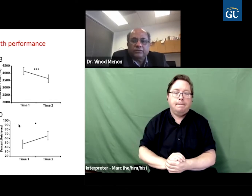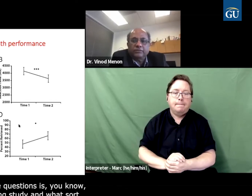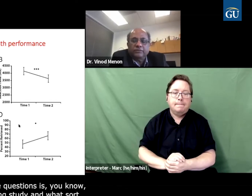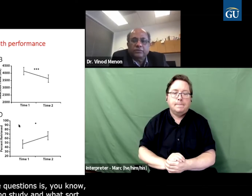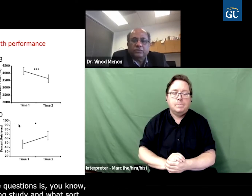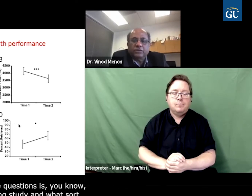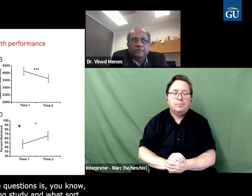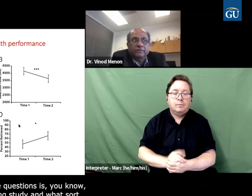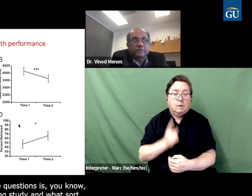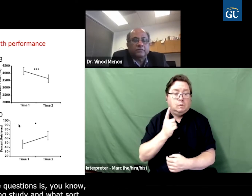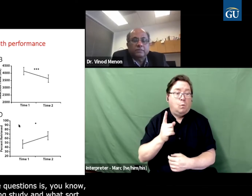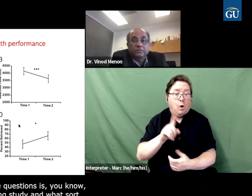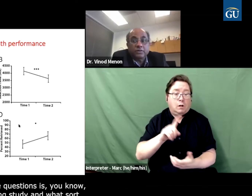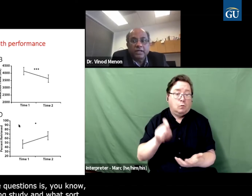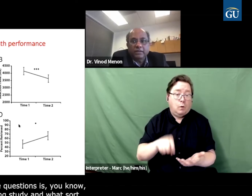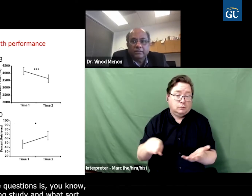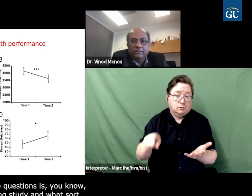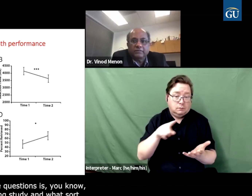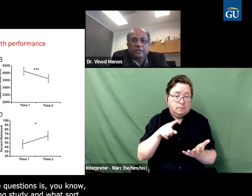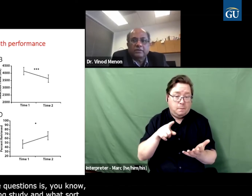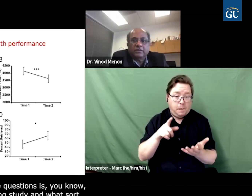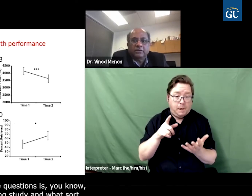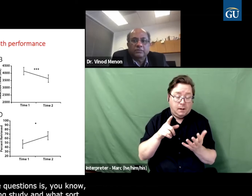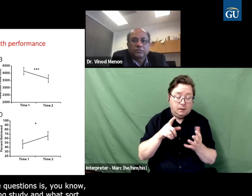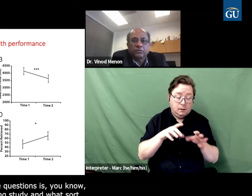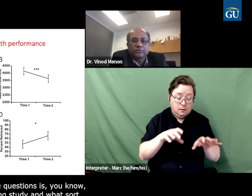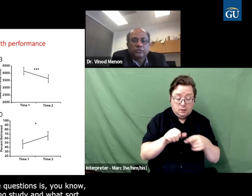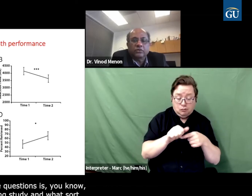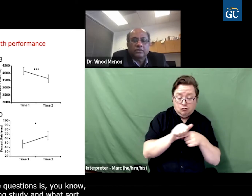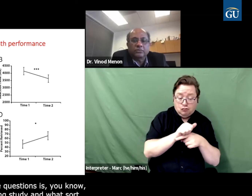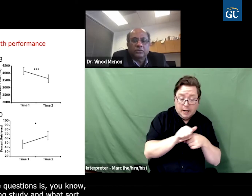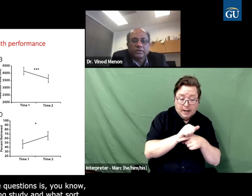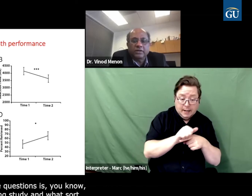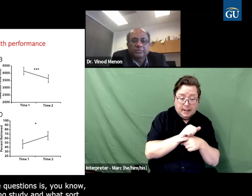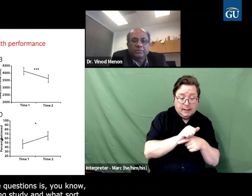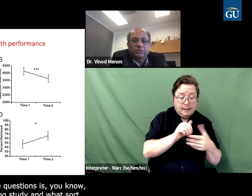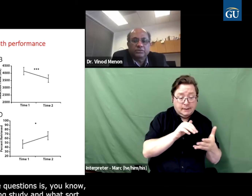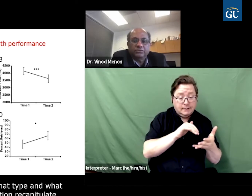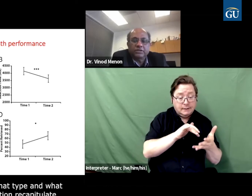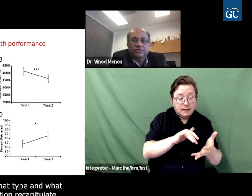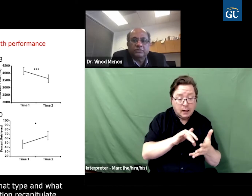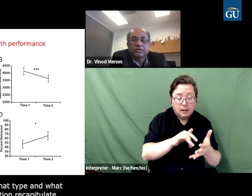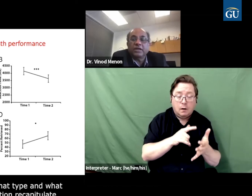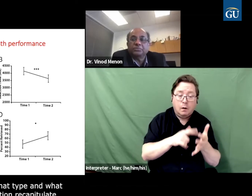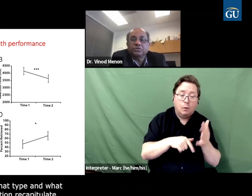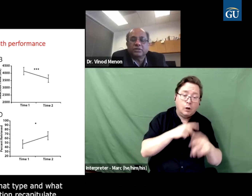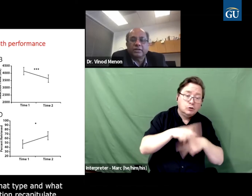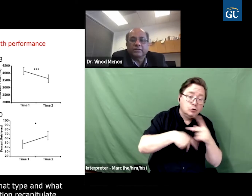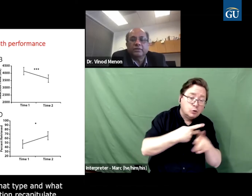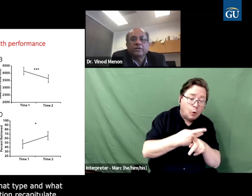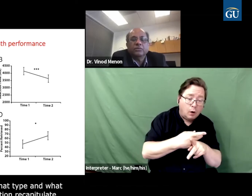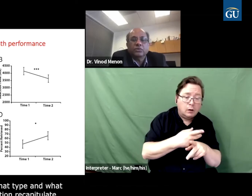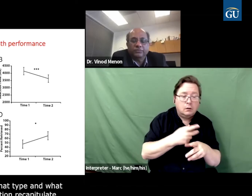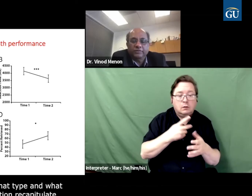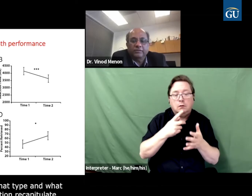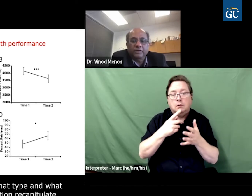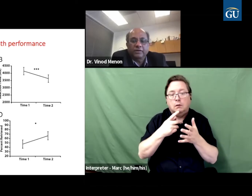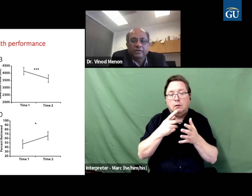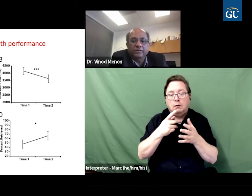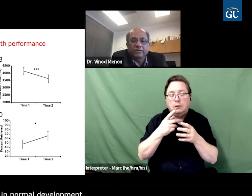so one of the questions is you know does training study and of what sort and what